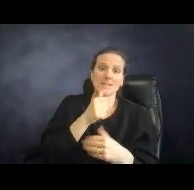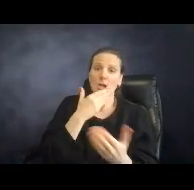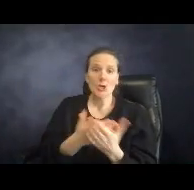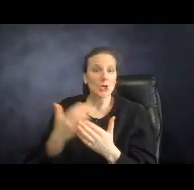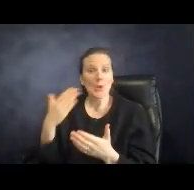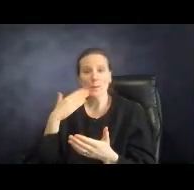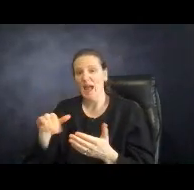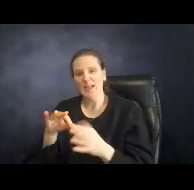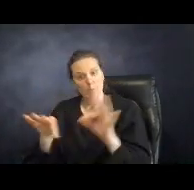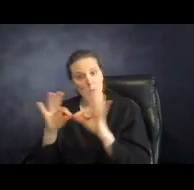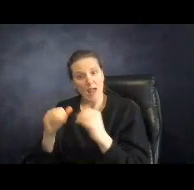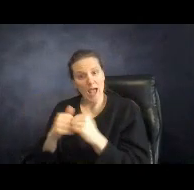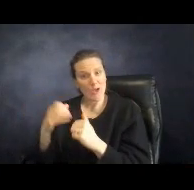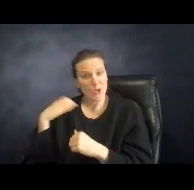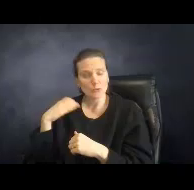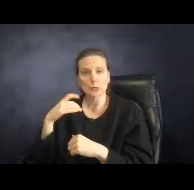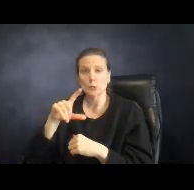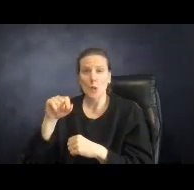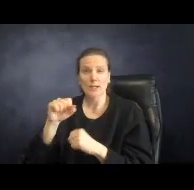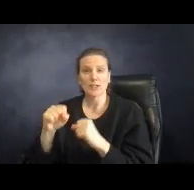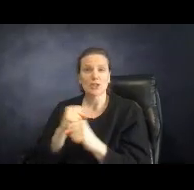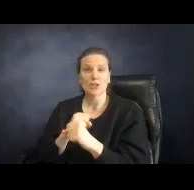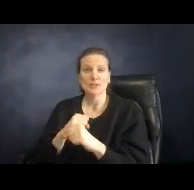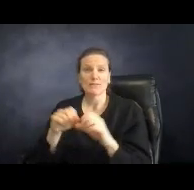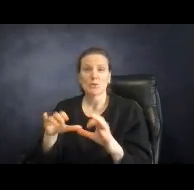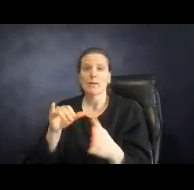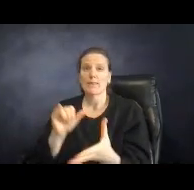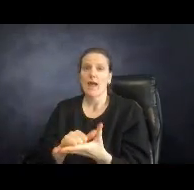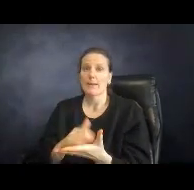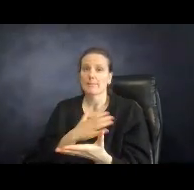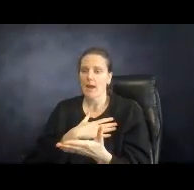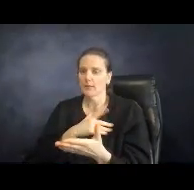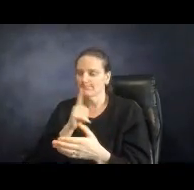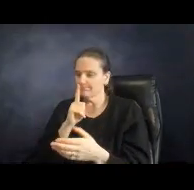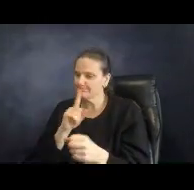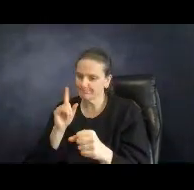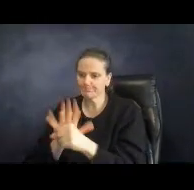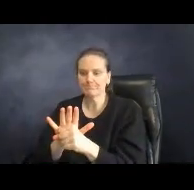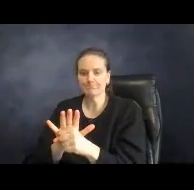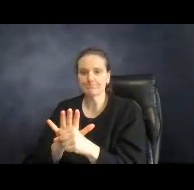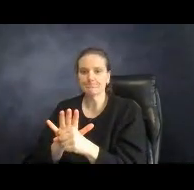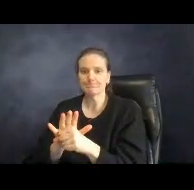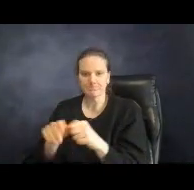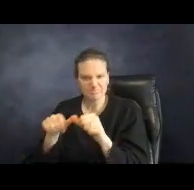I mean, 20 years of doing this, my, my my devotion, my like promise, my commitment is